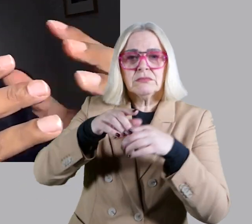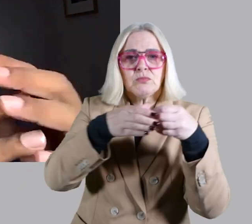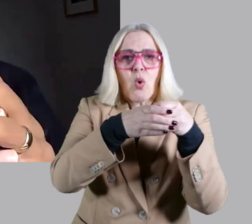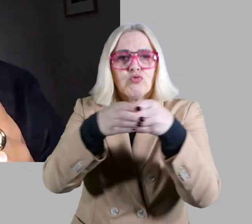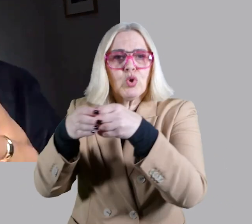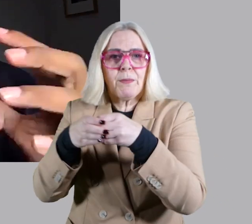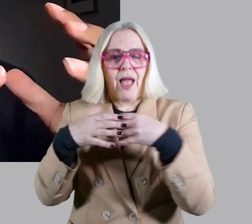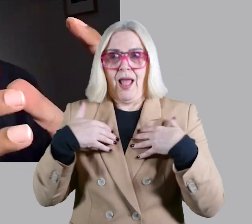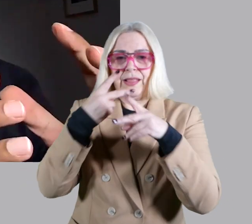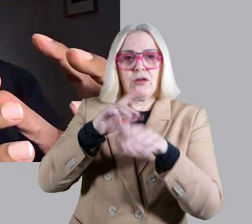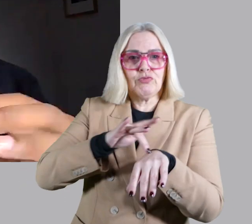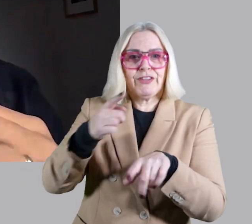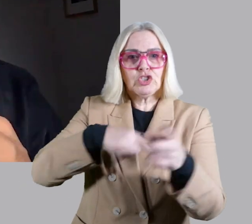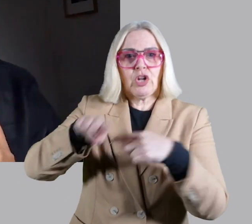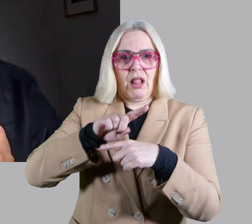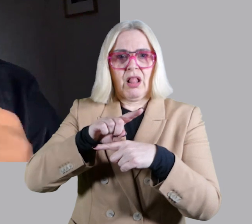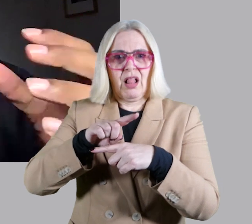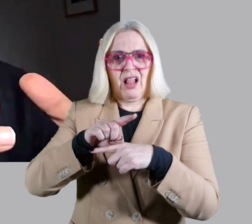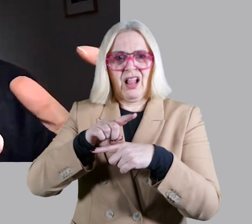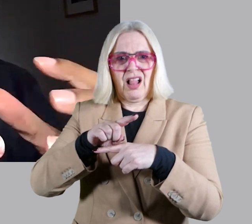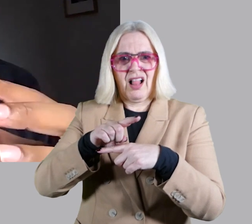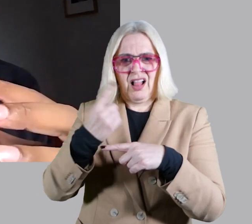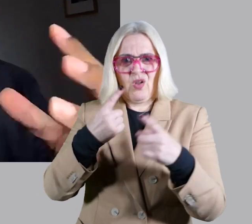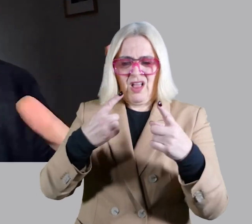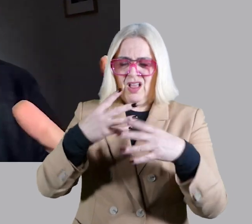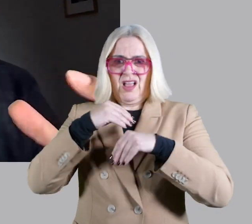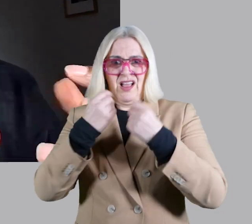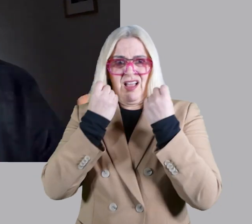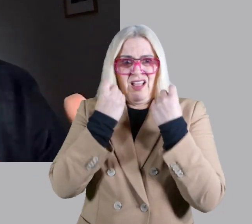who are immersed in understanding the challenges of providing